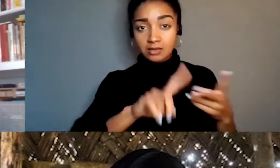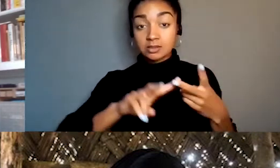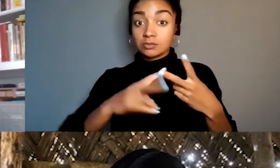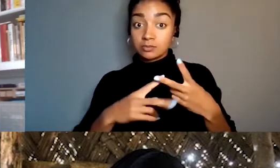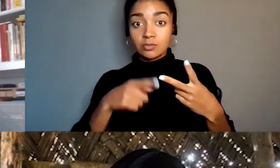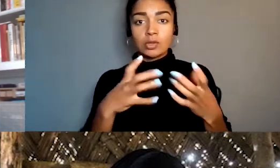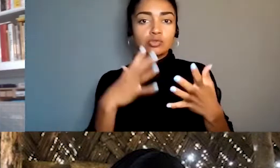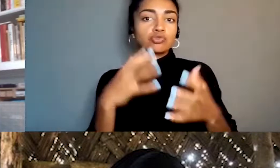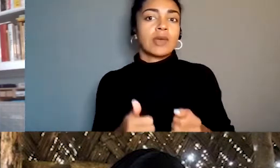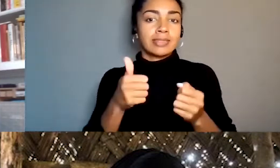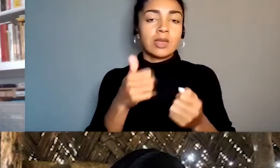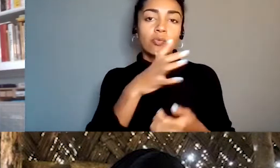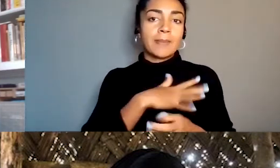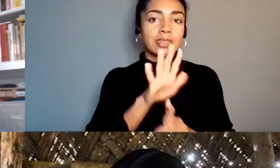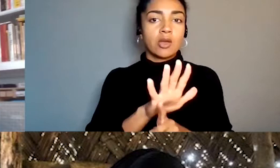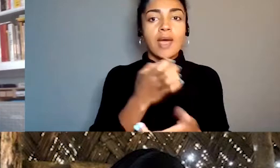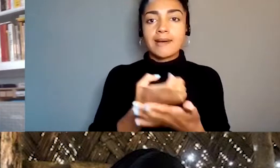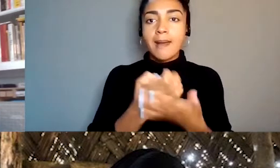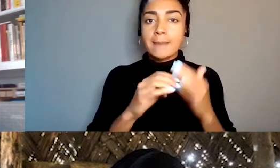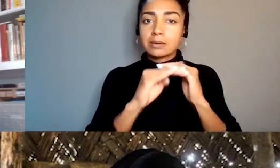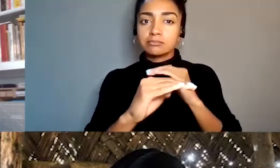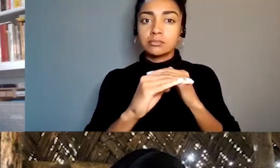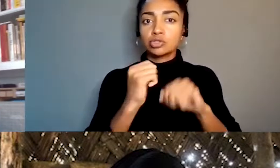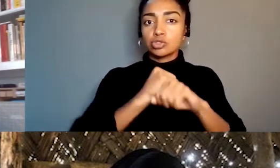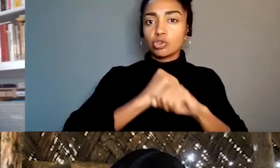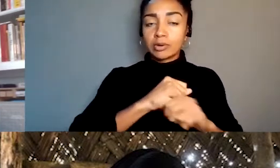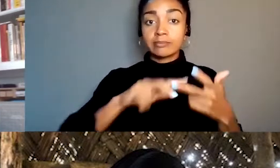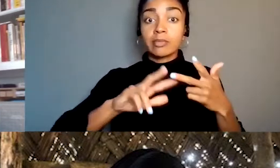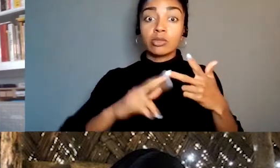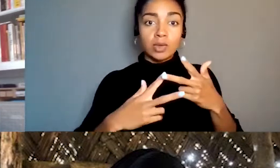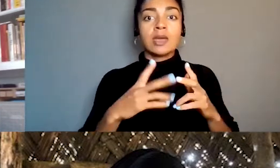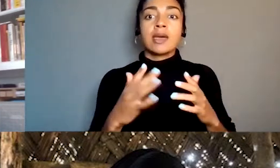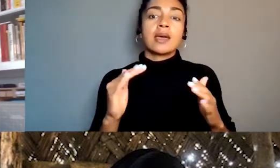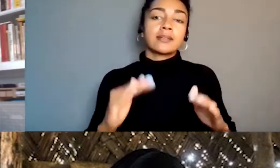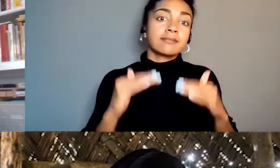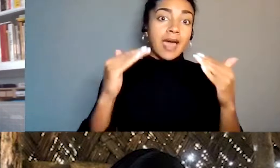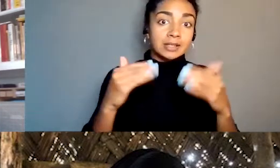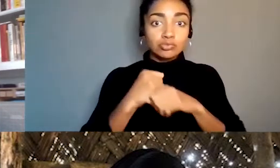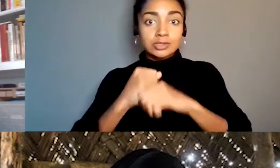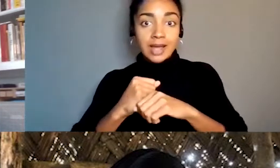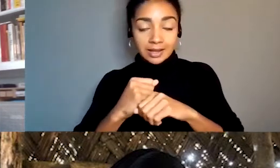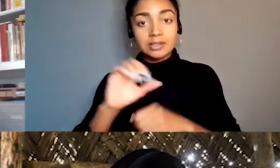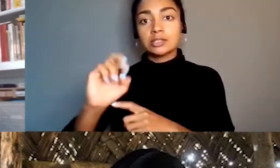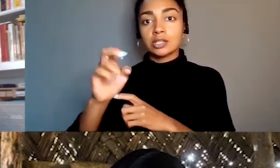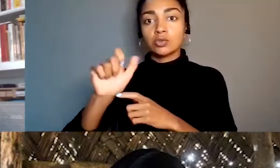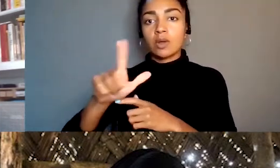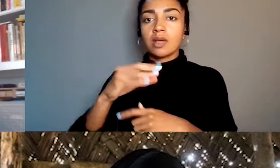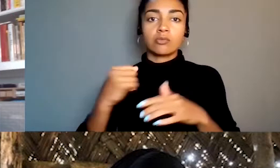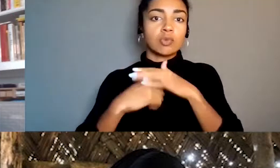and three, protect and advance sexual and reproductive health rights. In March of this year, President Biden signed an executive order that established the White House Gender